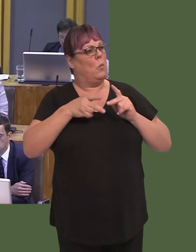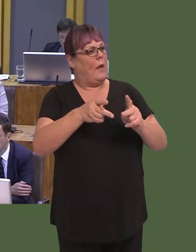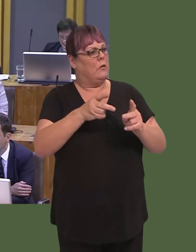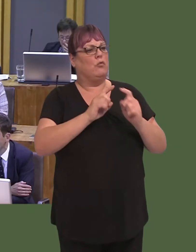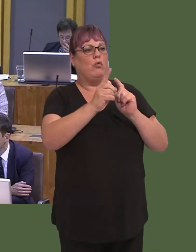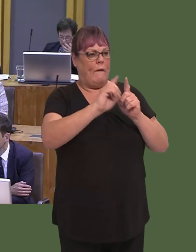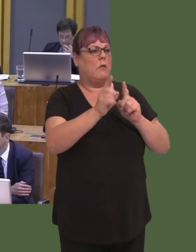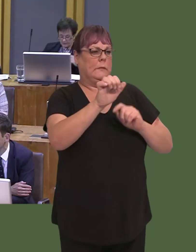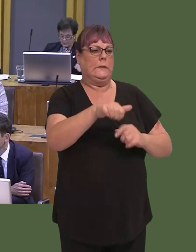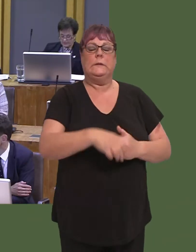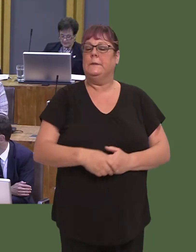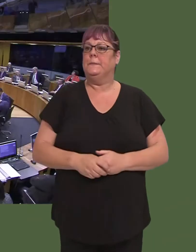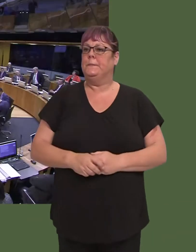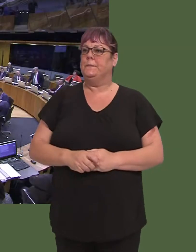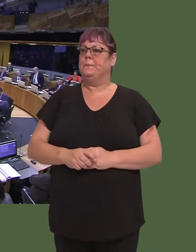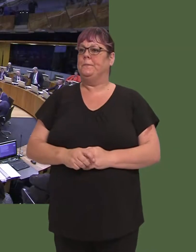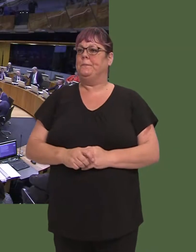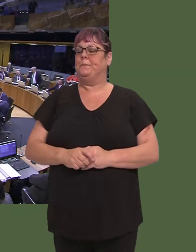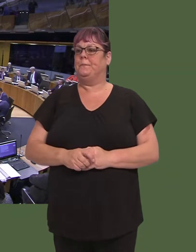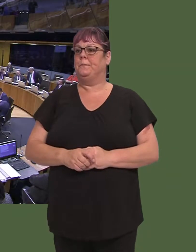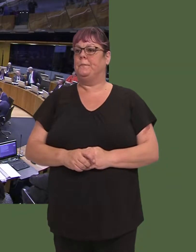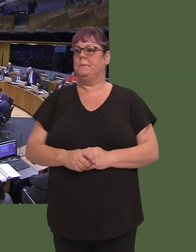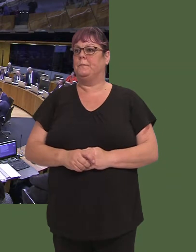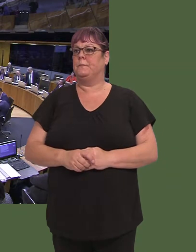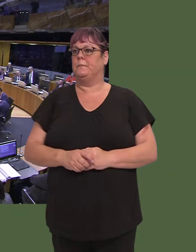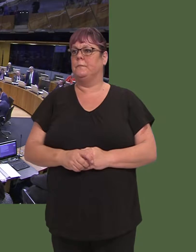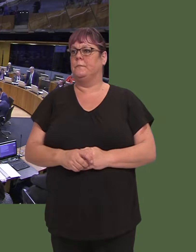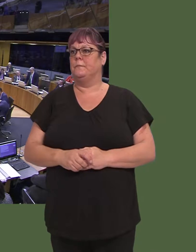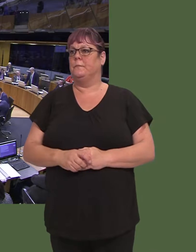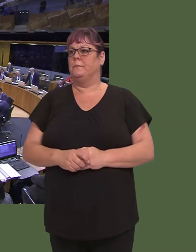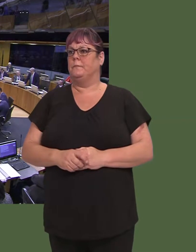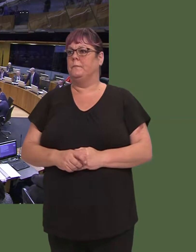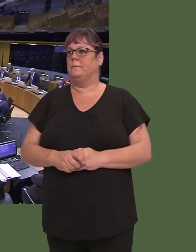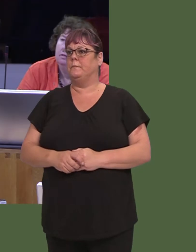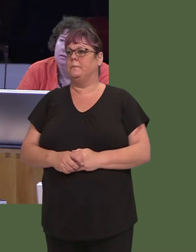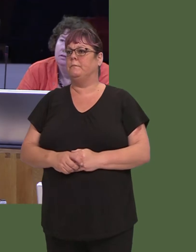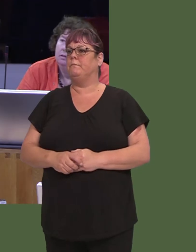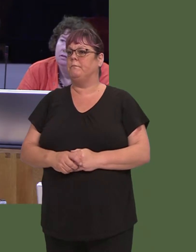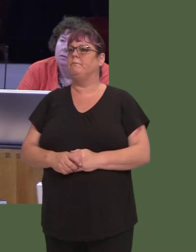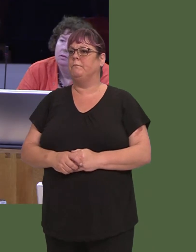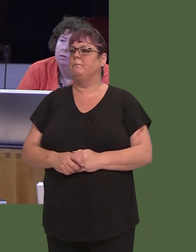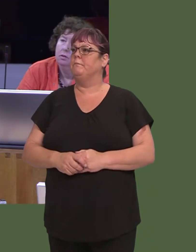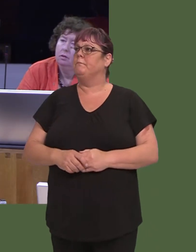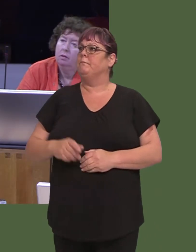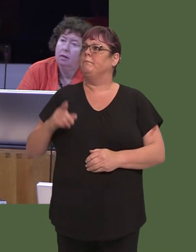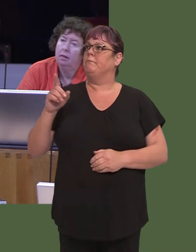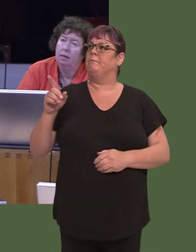We must create those alternatives. Dai Lloyd AM: Along the same lines as Lee Waters, if truth be told.